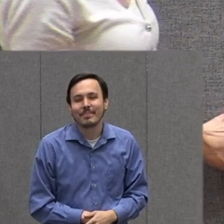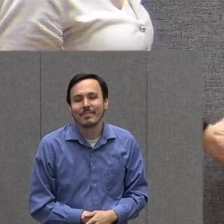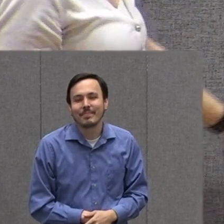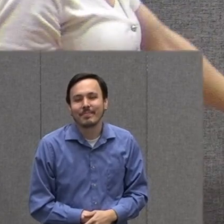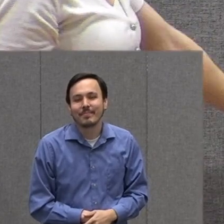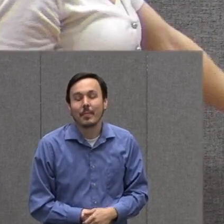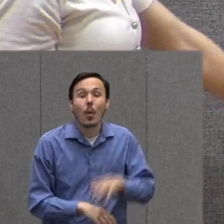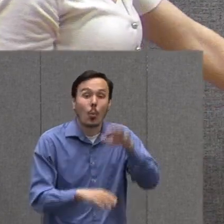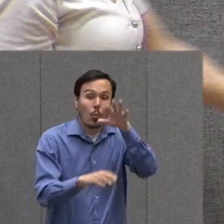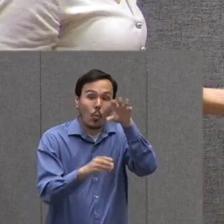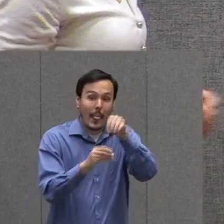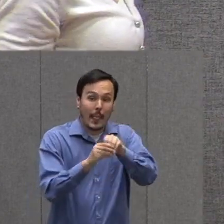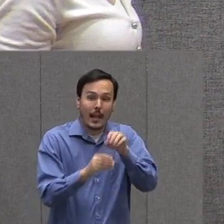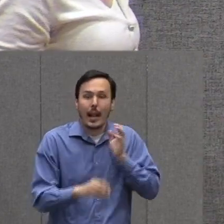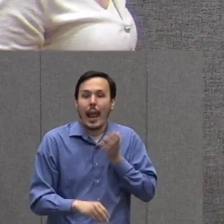Within our homes.